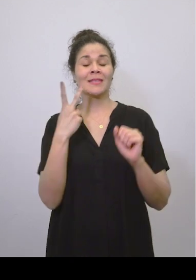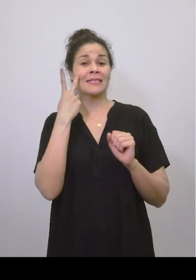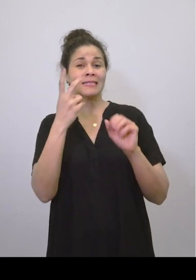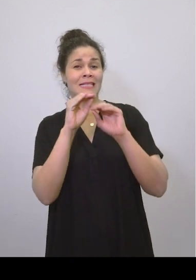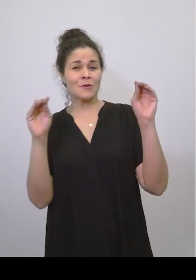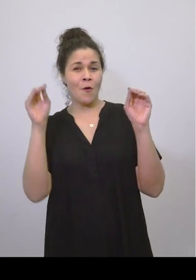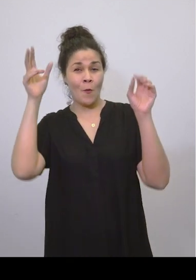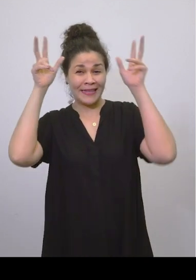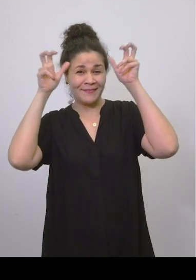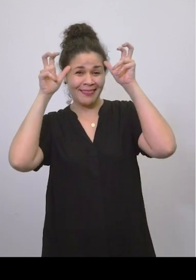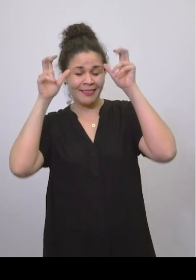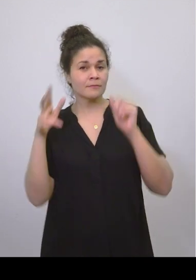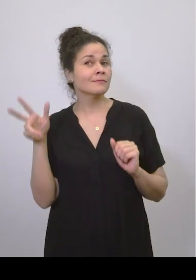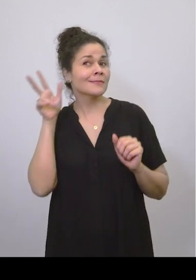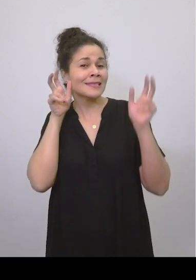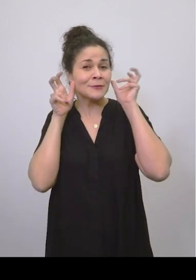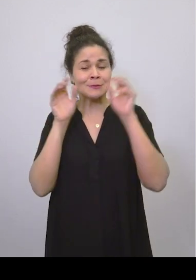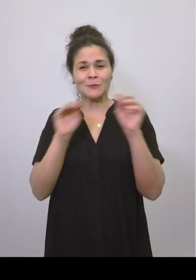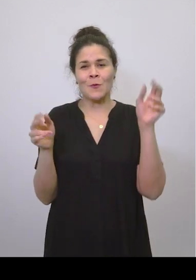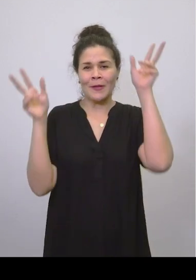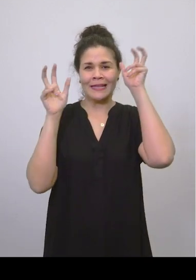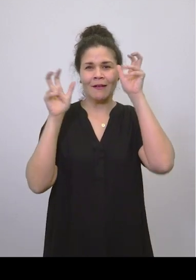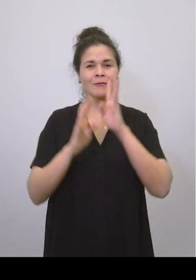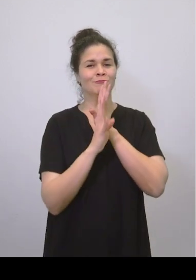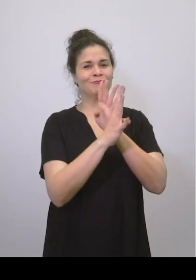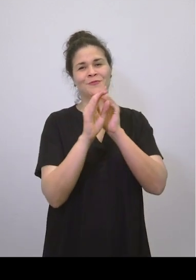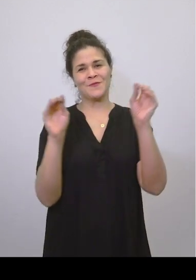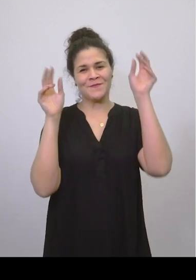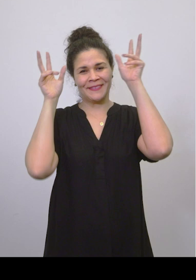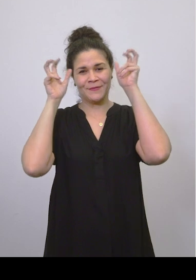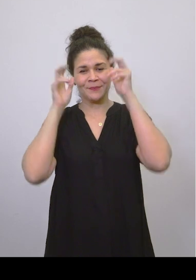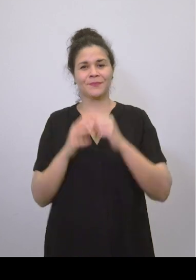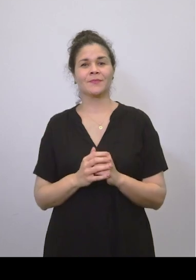“See no evil, hear no evil, speak no evil.”